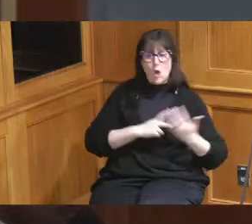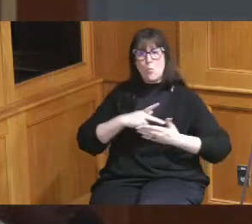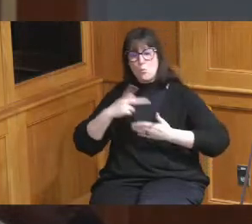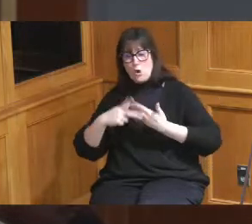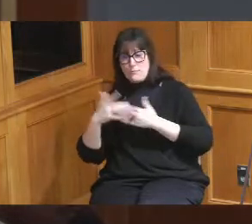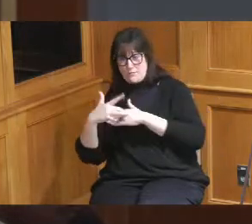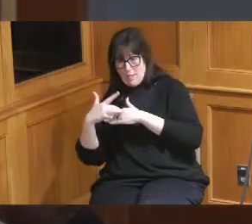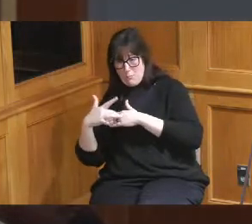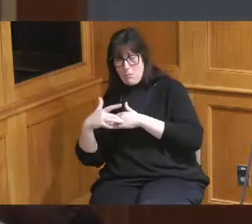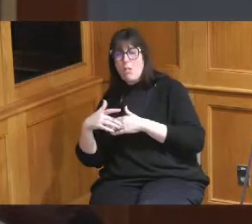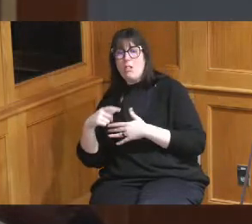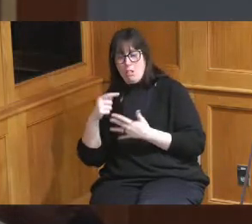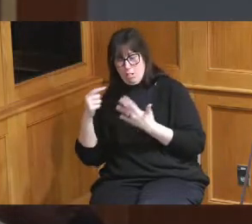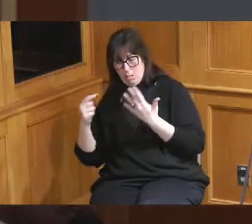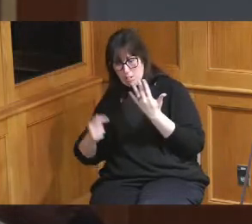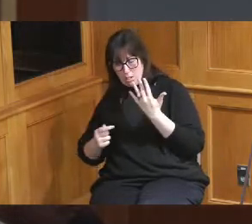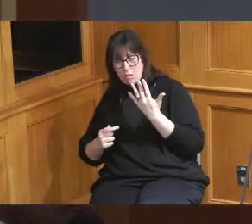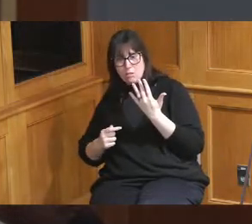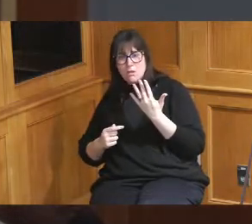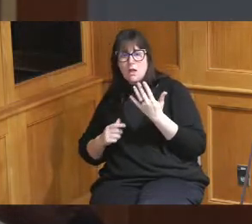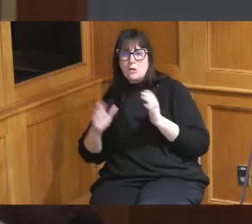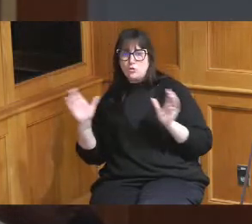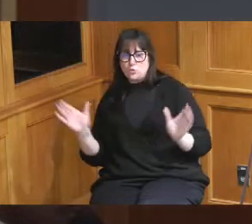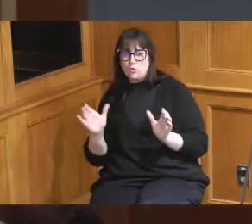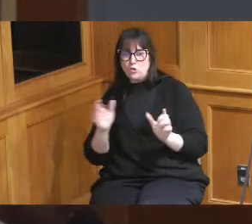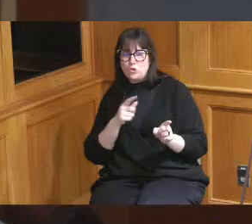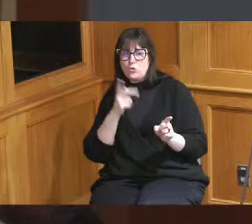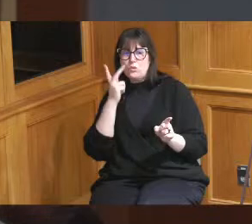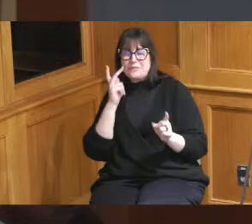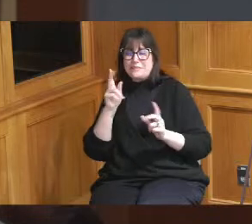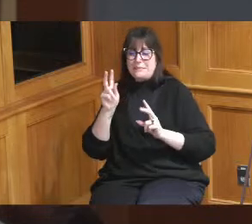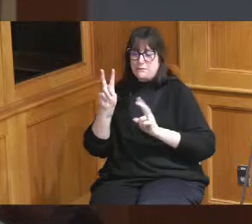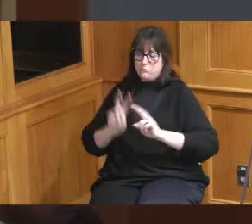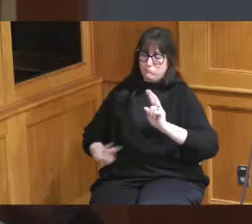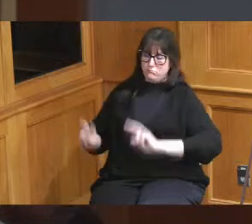really encourage you to consider to seeing how you can how you can get some kind of basic level of